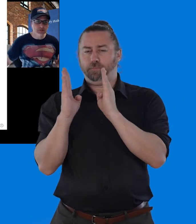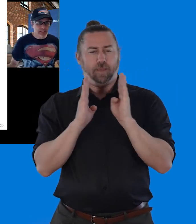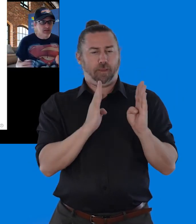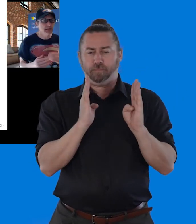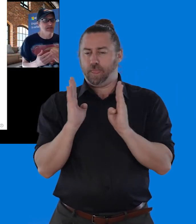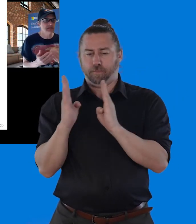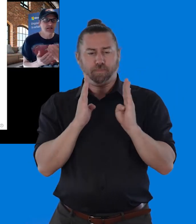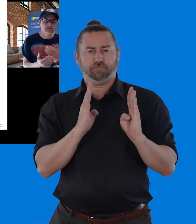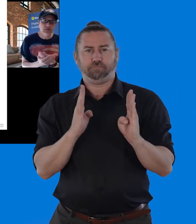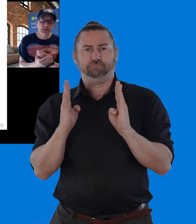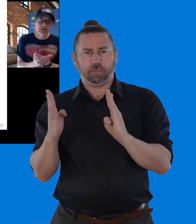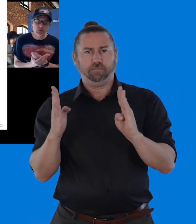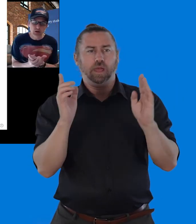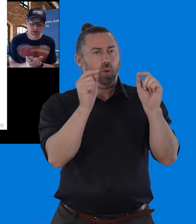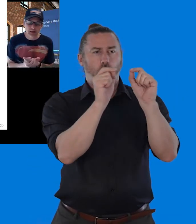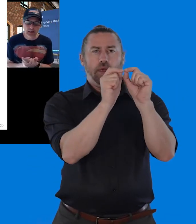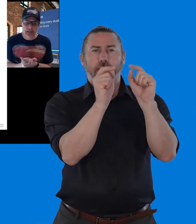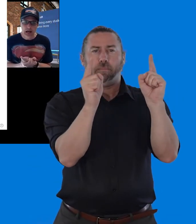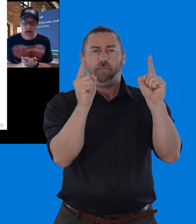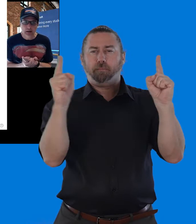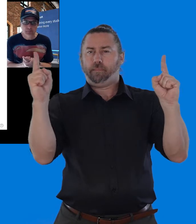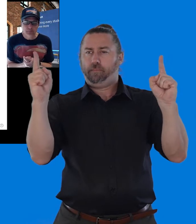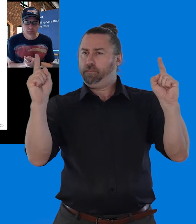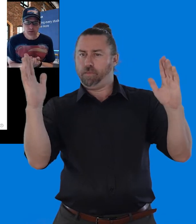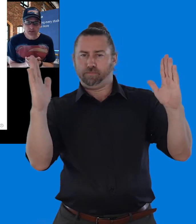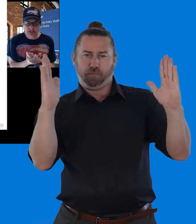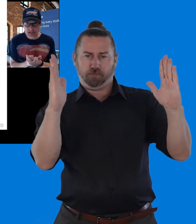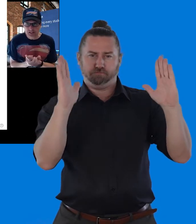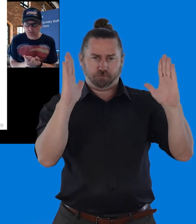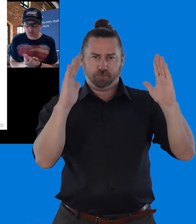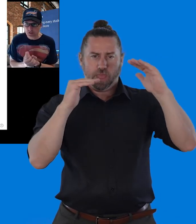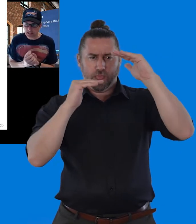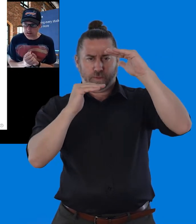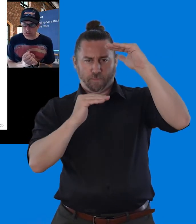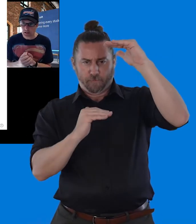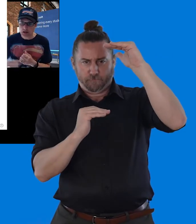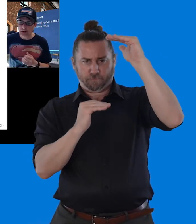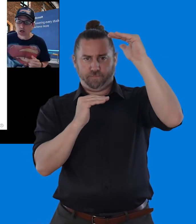the spacing means it does very much what the dyslexia font does. Alright?